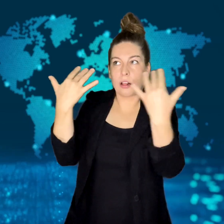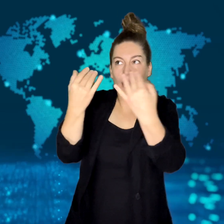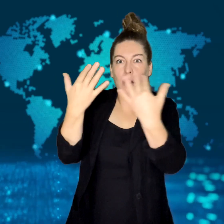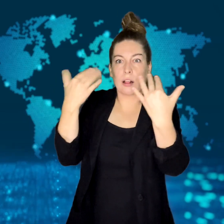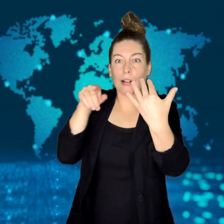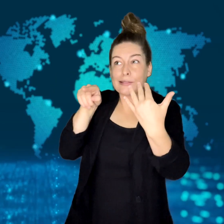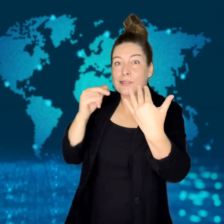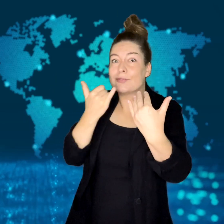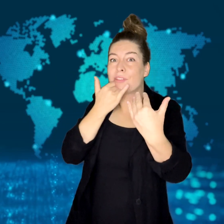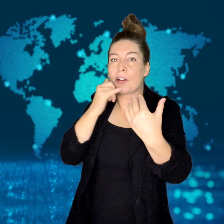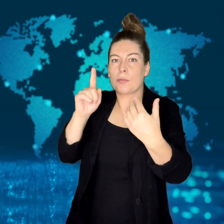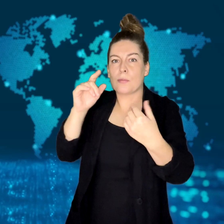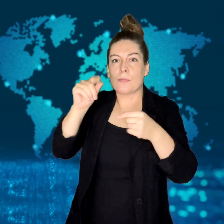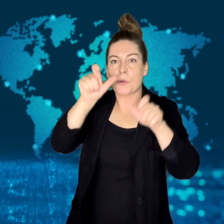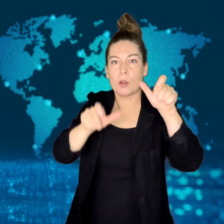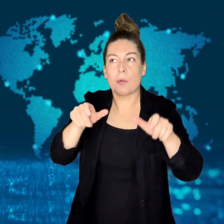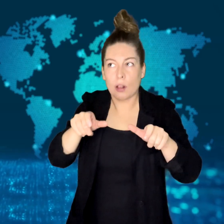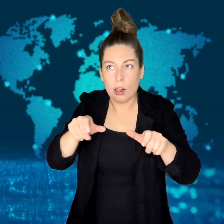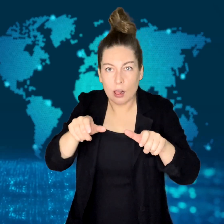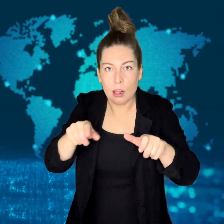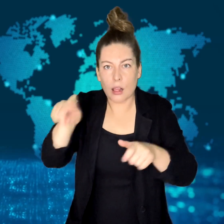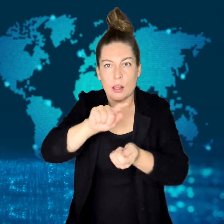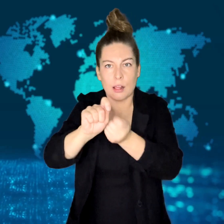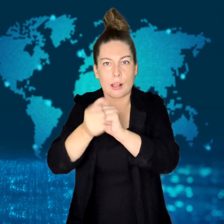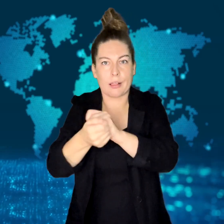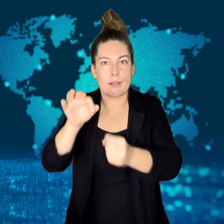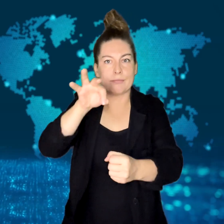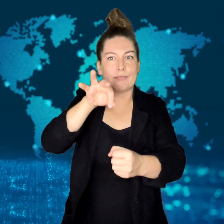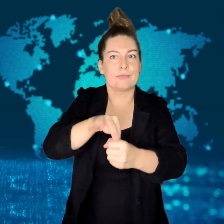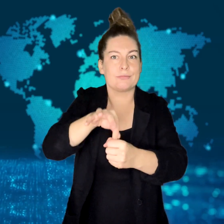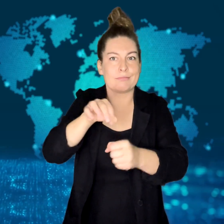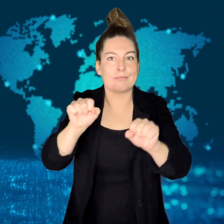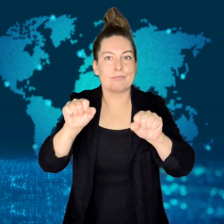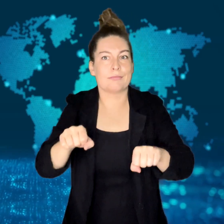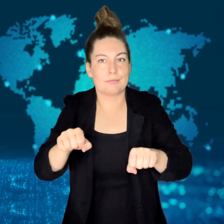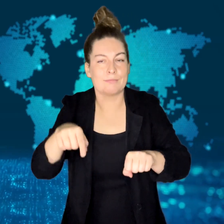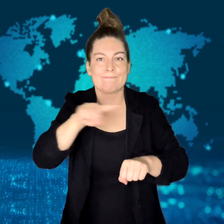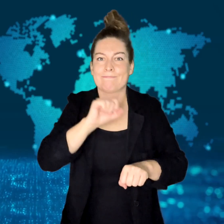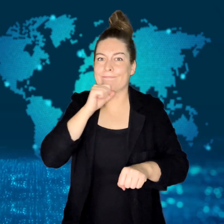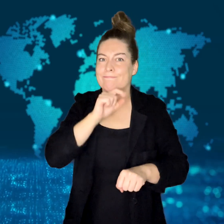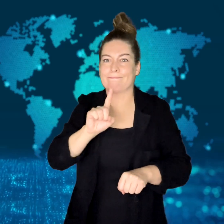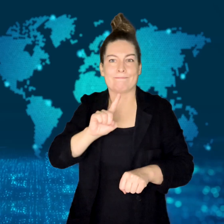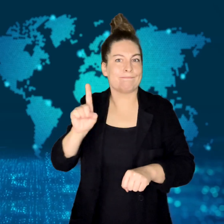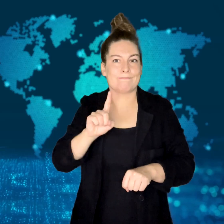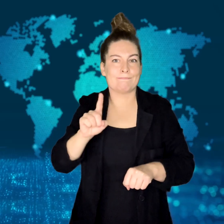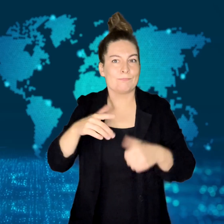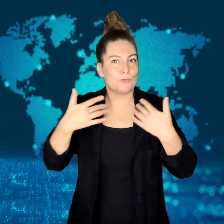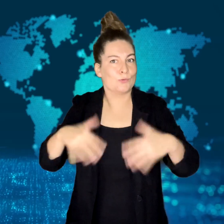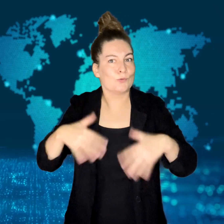Chinese-friendly candidates so as to boost the election in their favor.